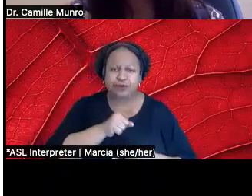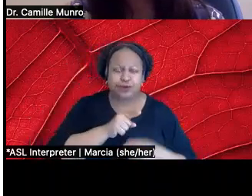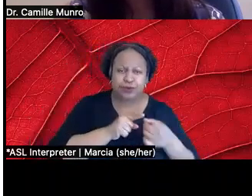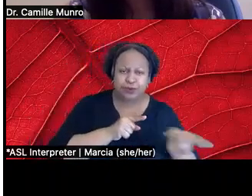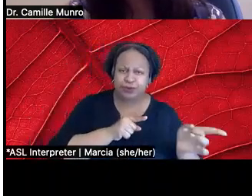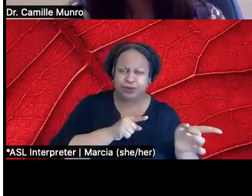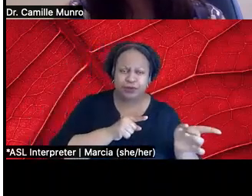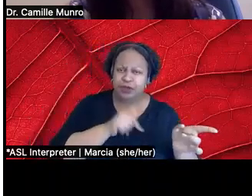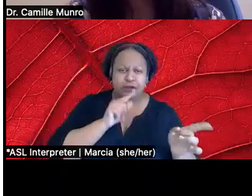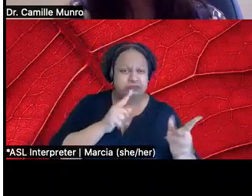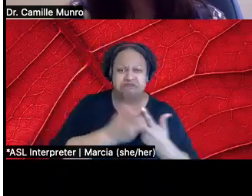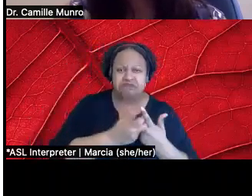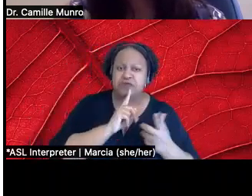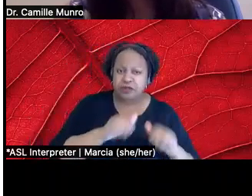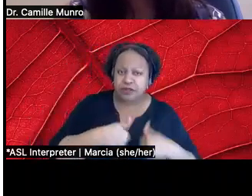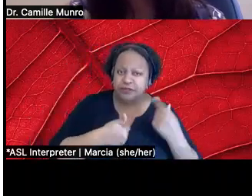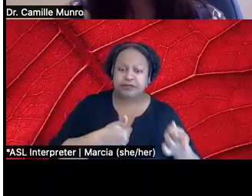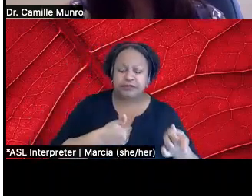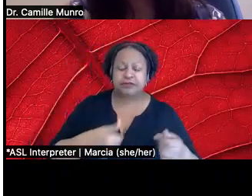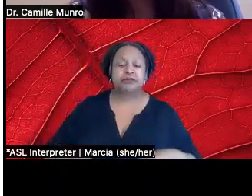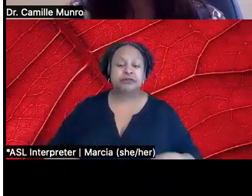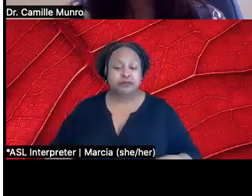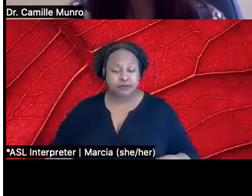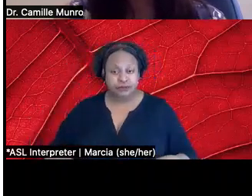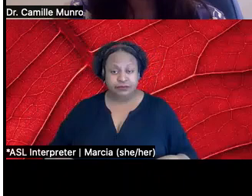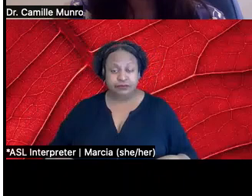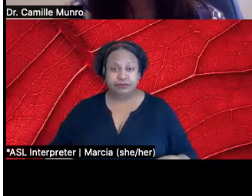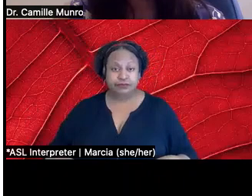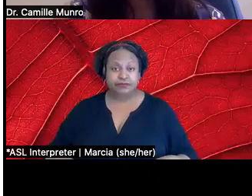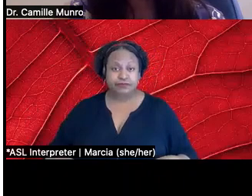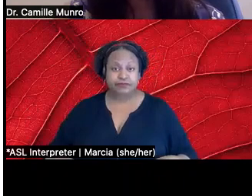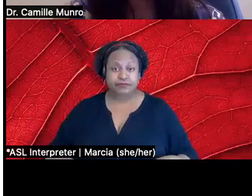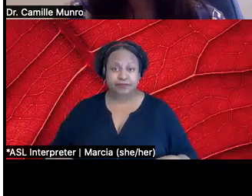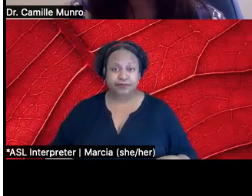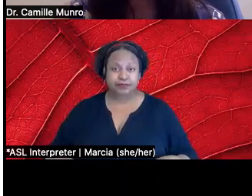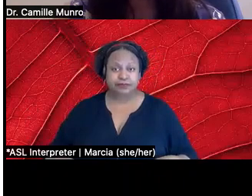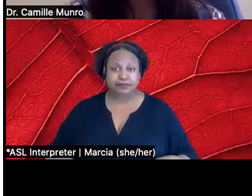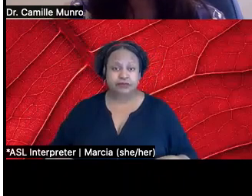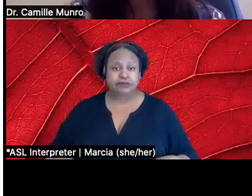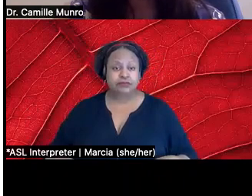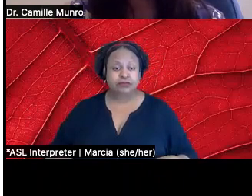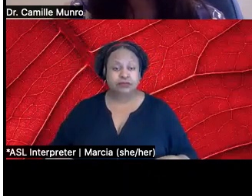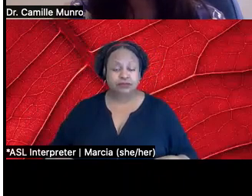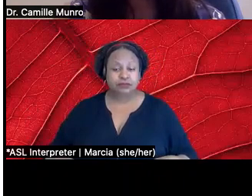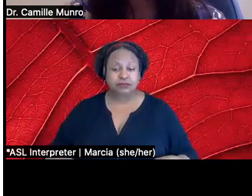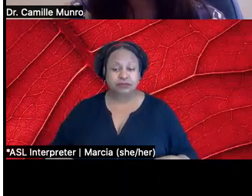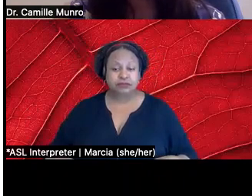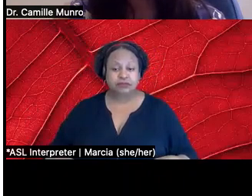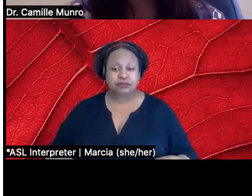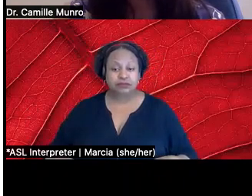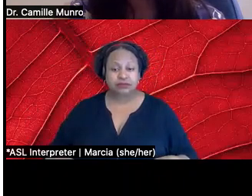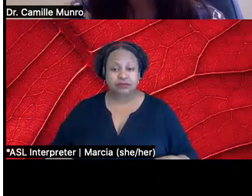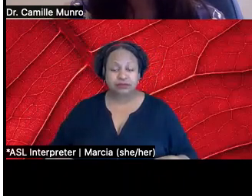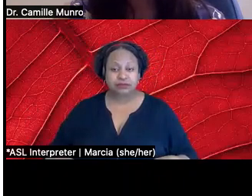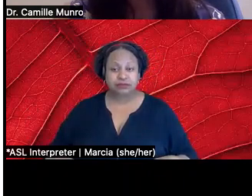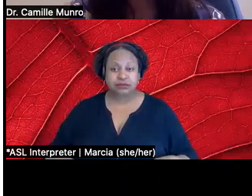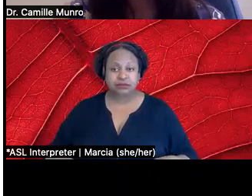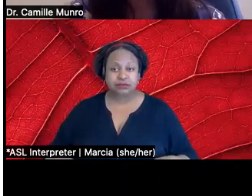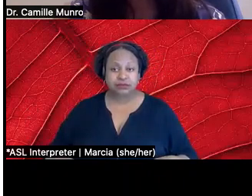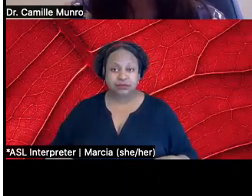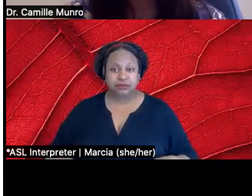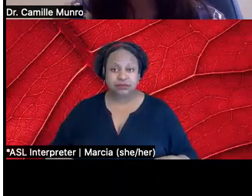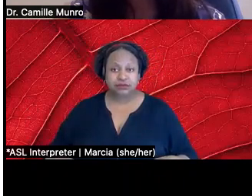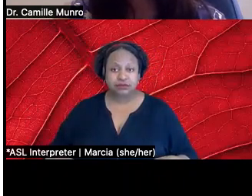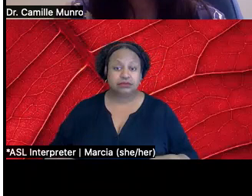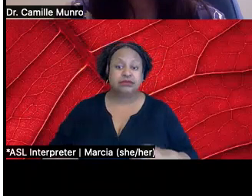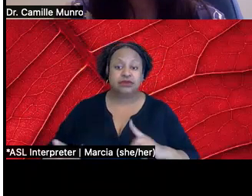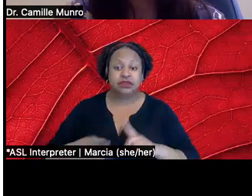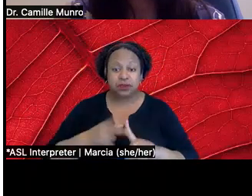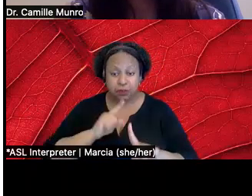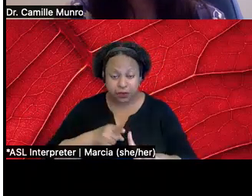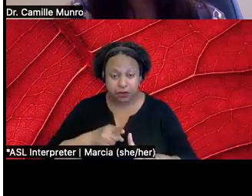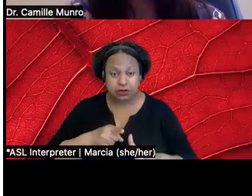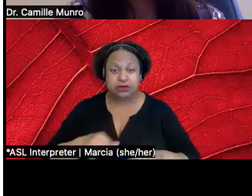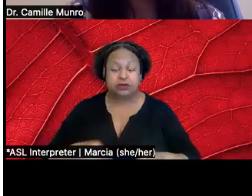And the second, the second thing is is once once you're able to educate and help people